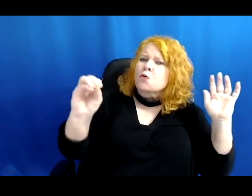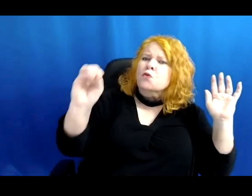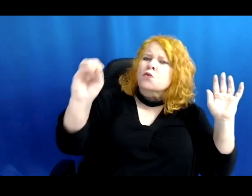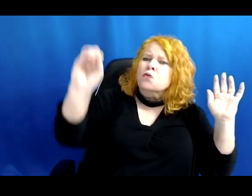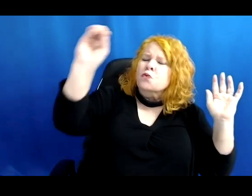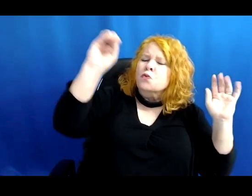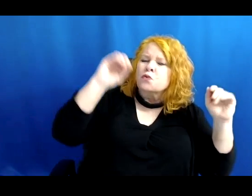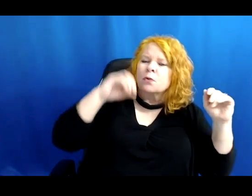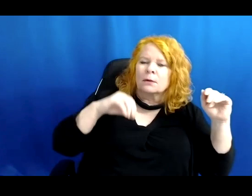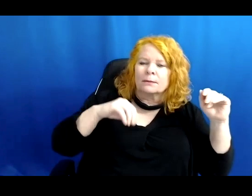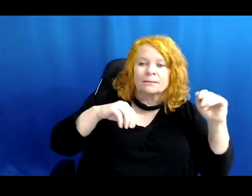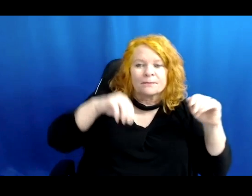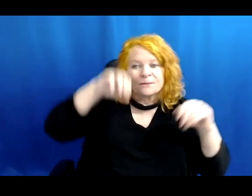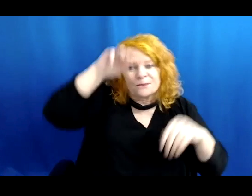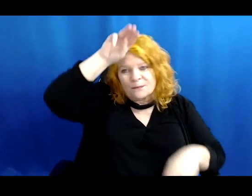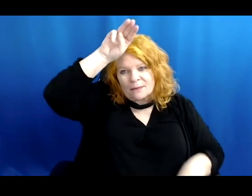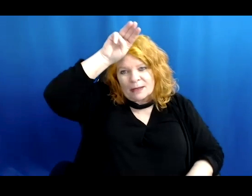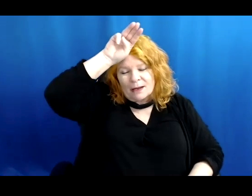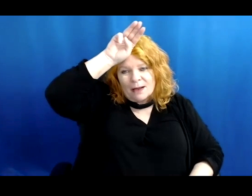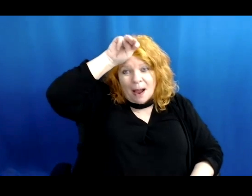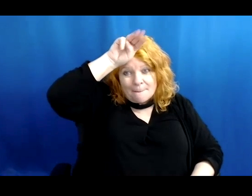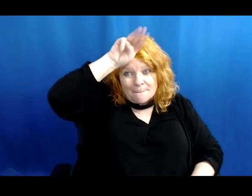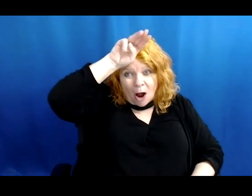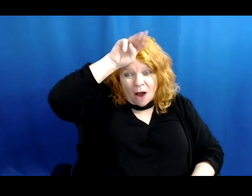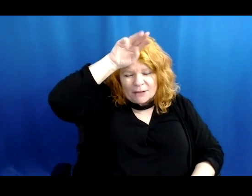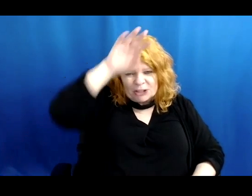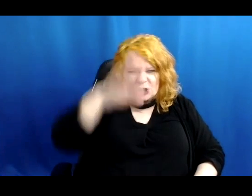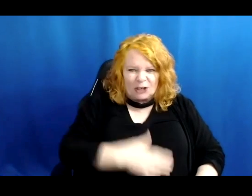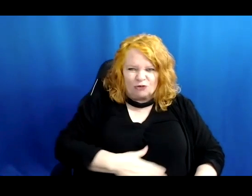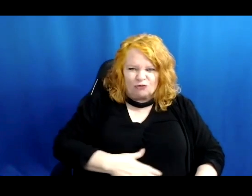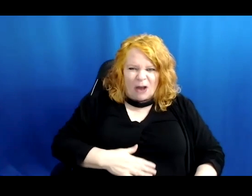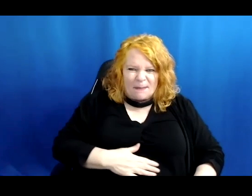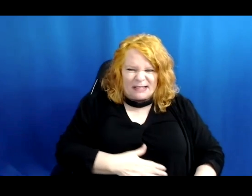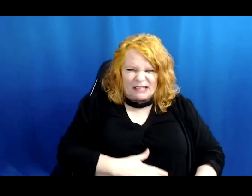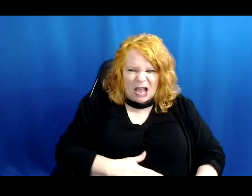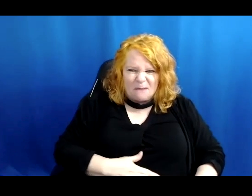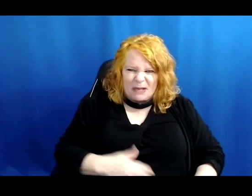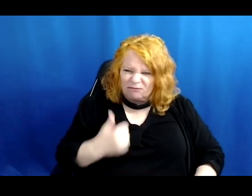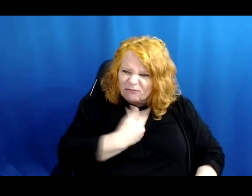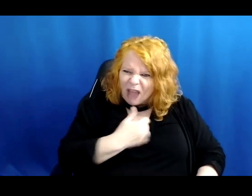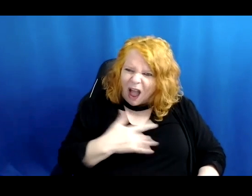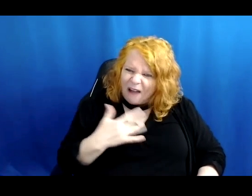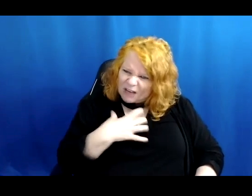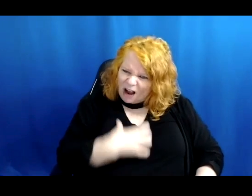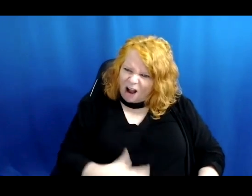Marvin started to rub his tummy. "I am feeling a little bit hungry too."